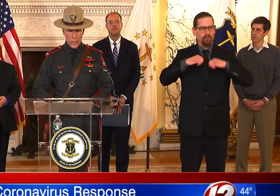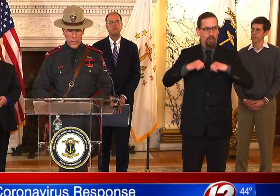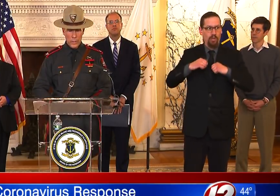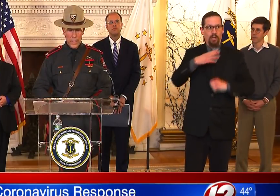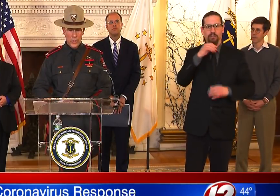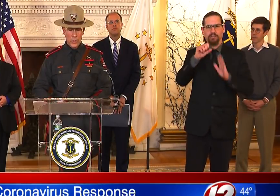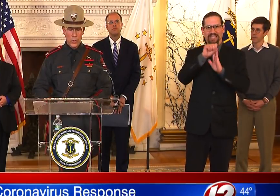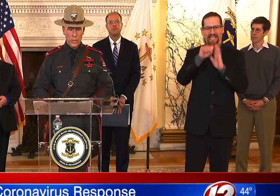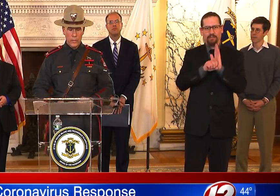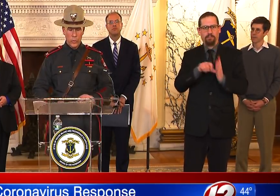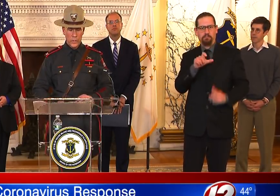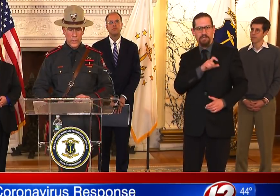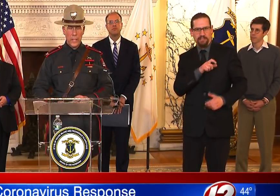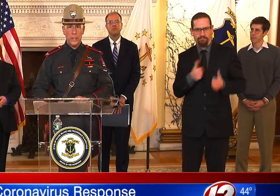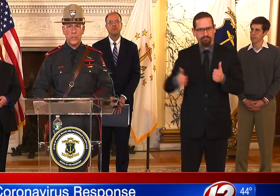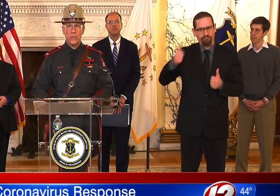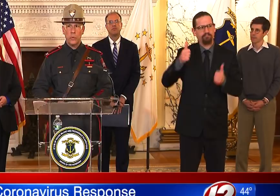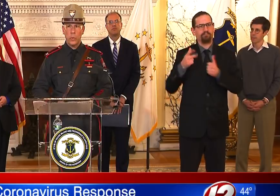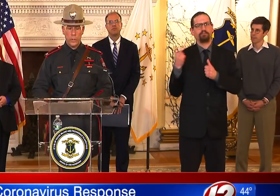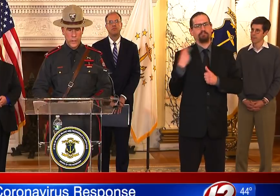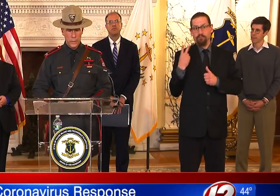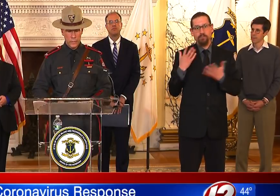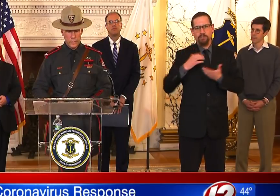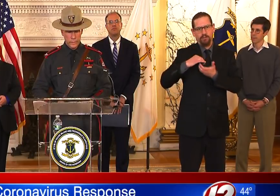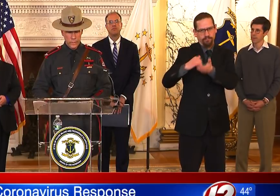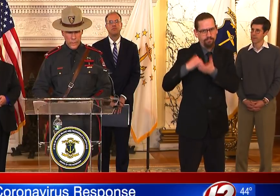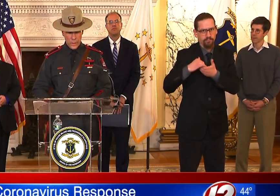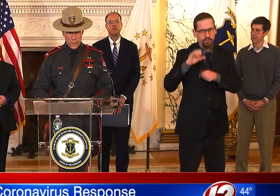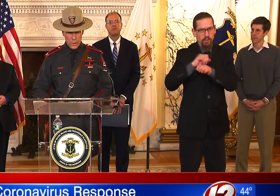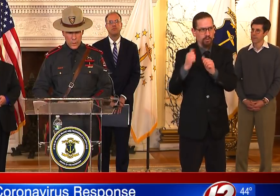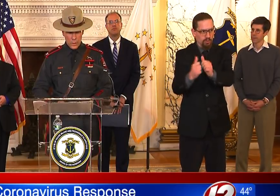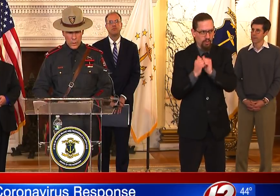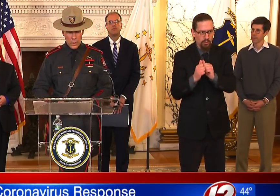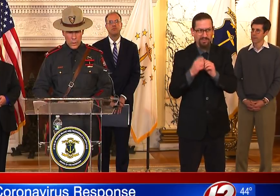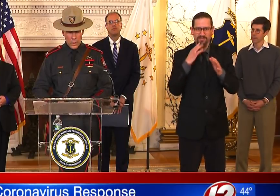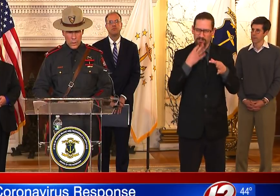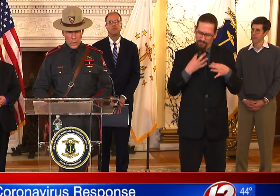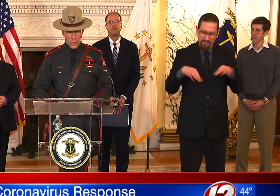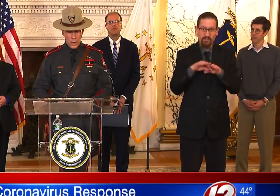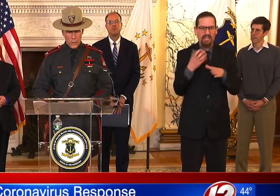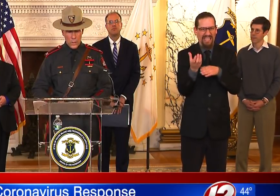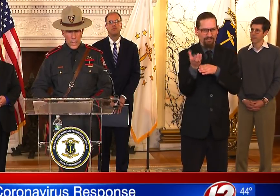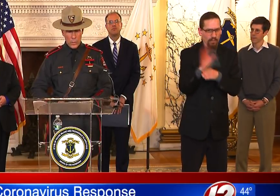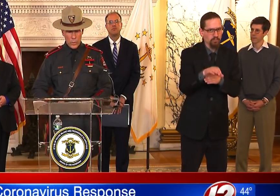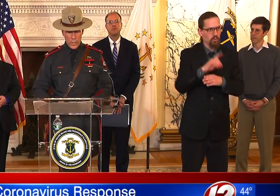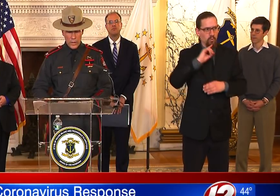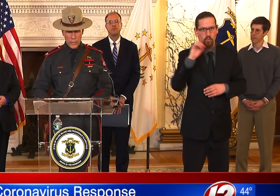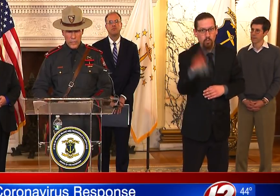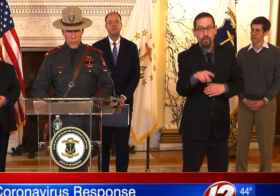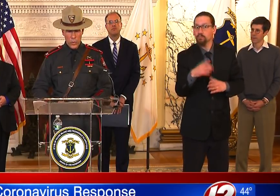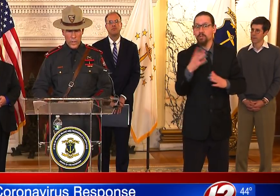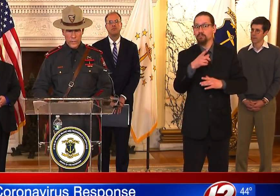RHODE ISLAND NATIONAL GUARD AND THE DEPARTMENT OF TRANSPORTATION TO INFORM PEOPLE HERE COME UP FROM OTHER STATES, ABOUT THE MANDATORY 14 DAY